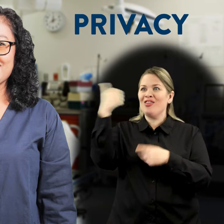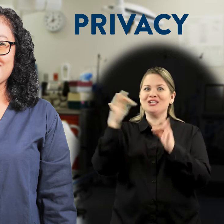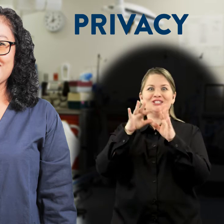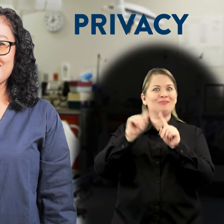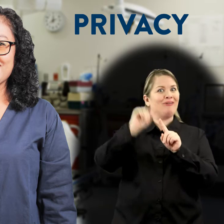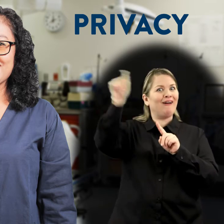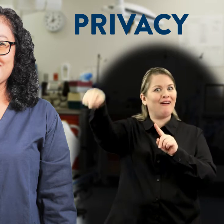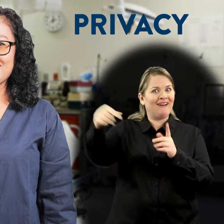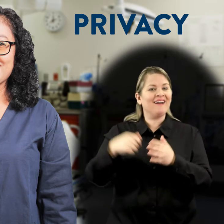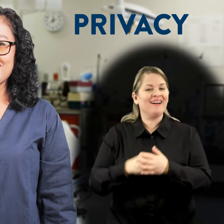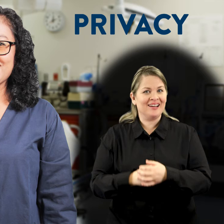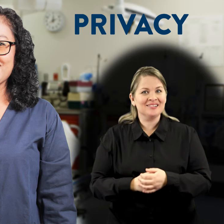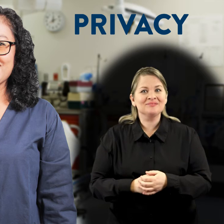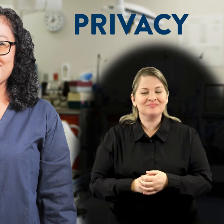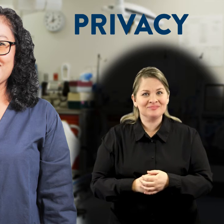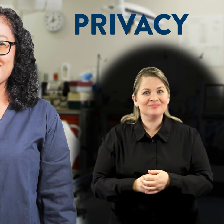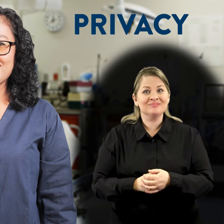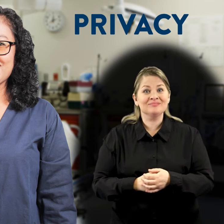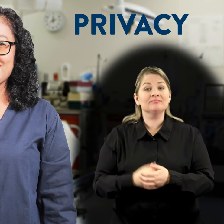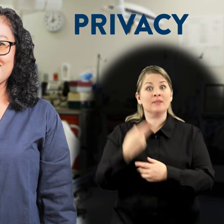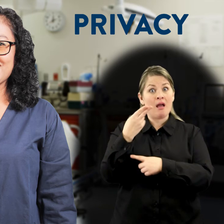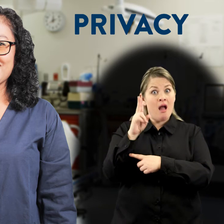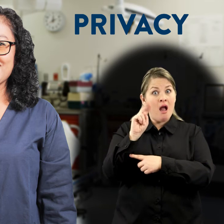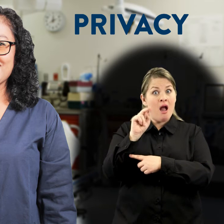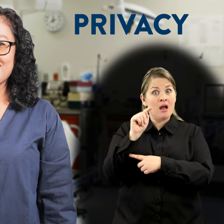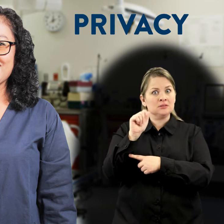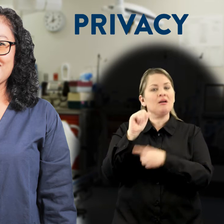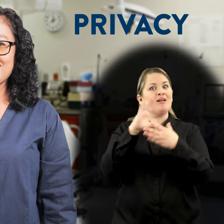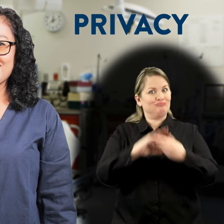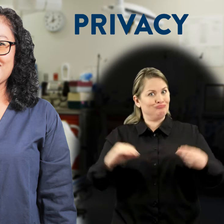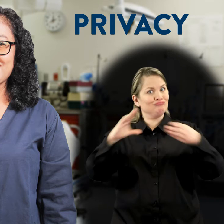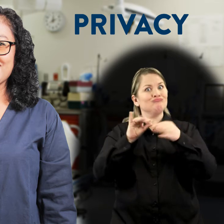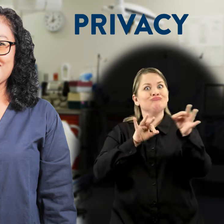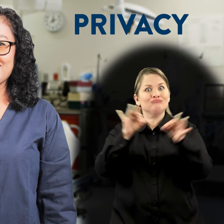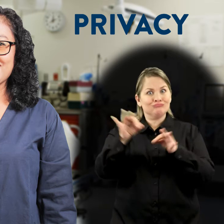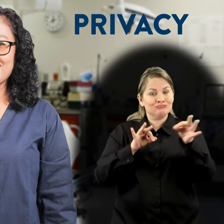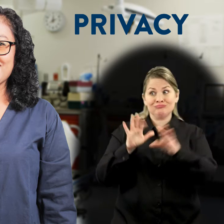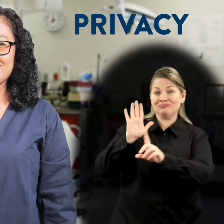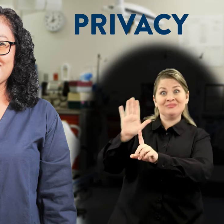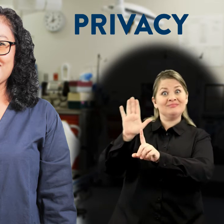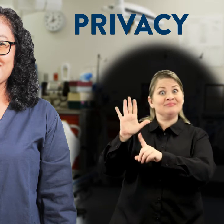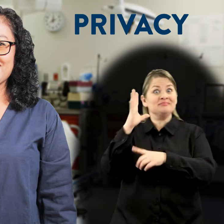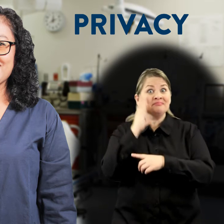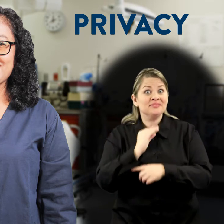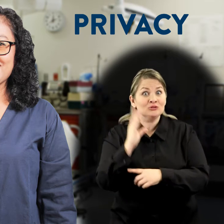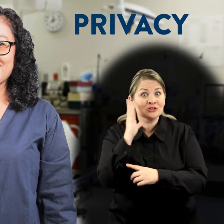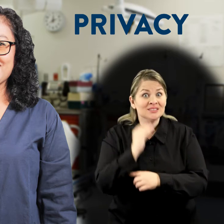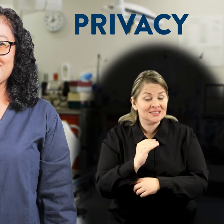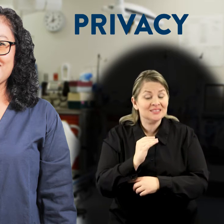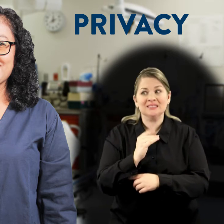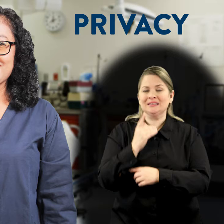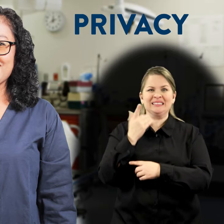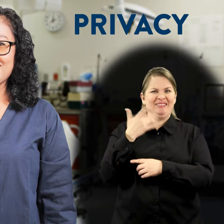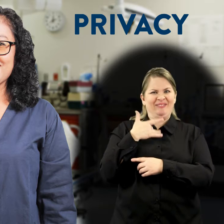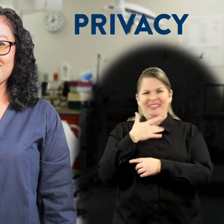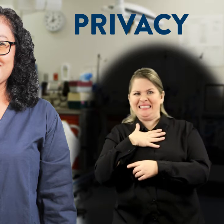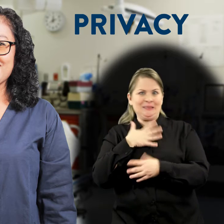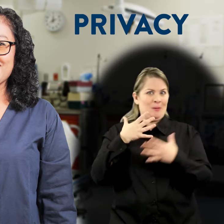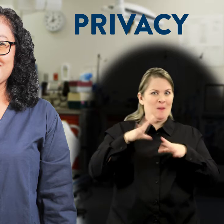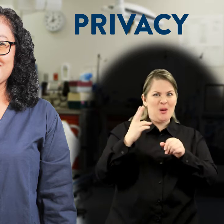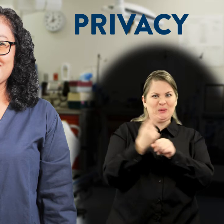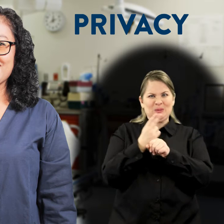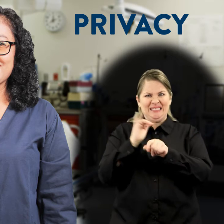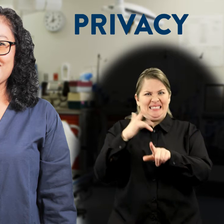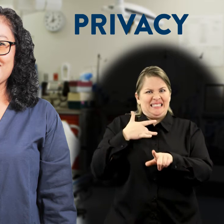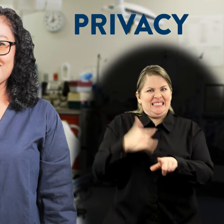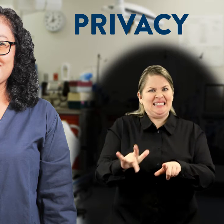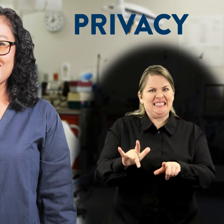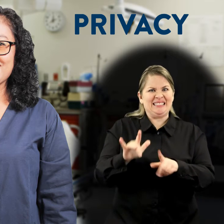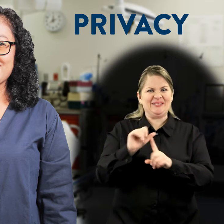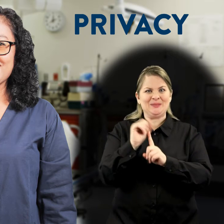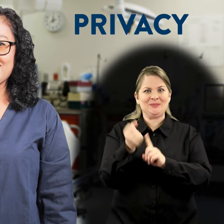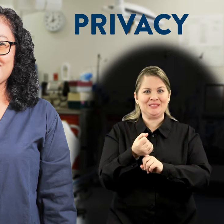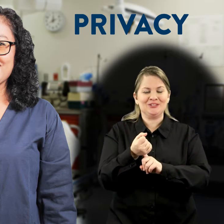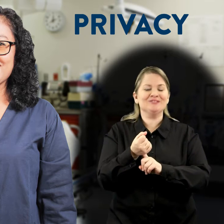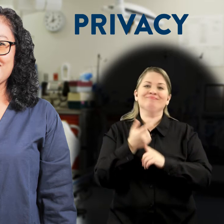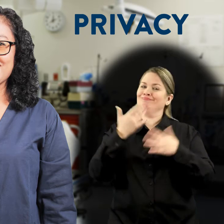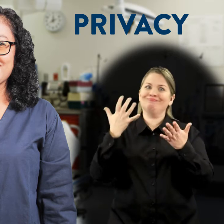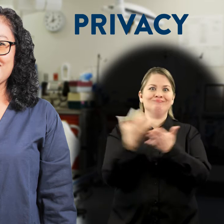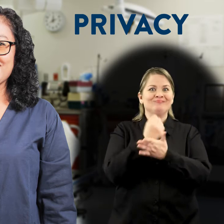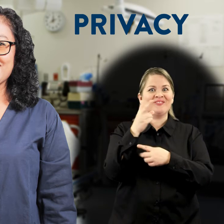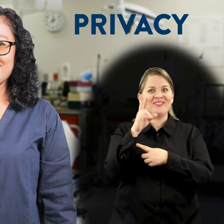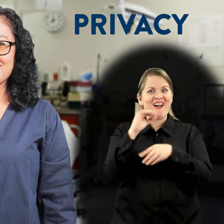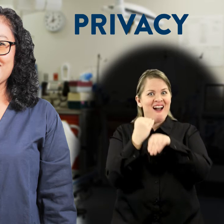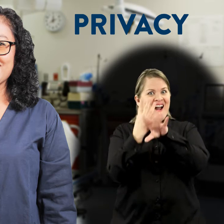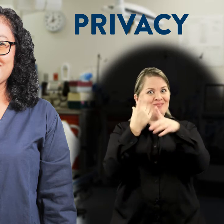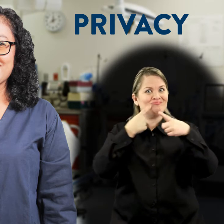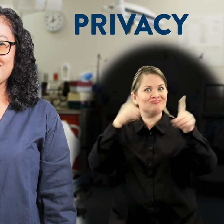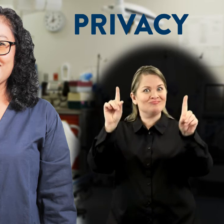In this video, Hunta shares how using VRI helped him tackle a sensitive personal situation.